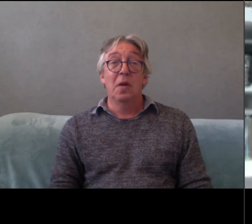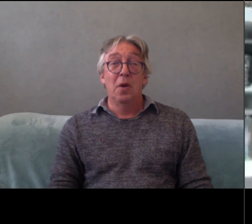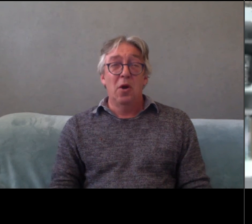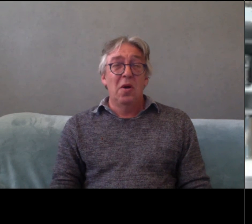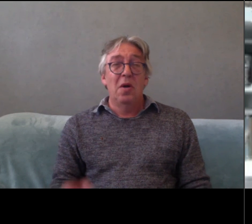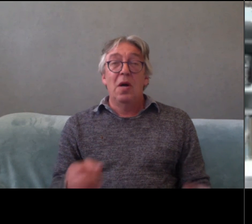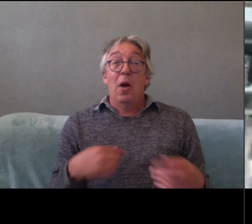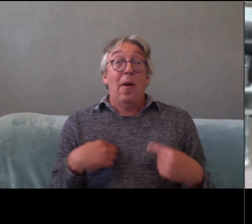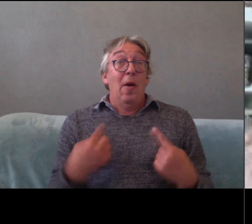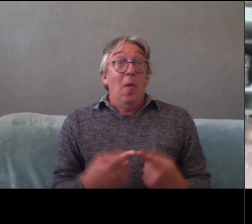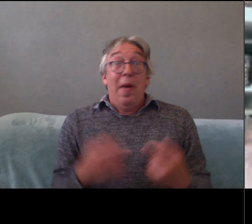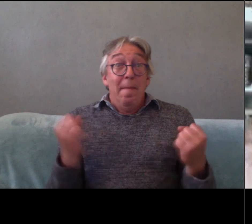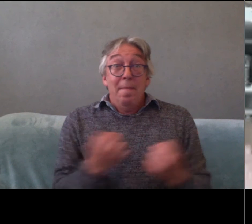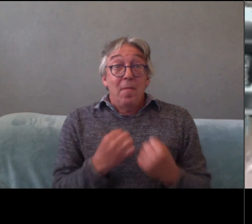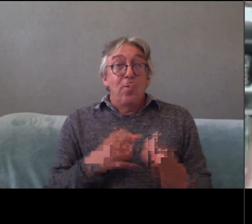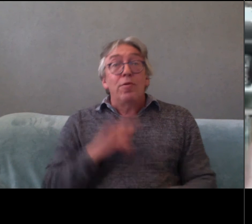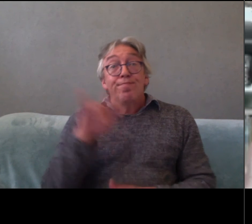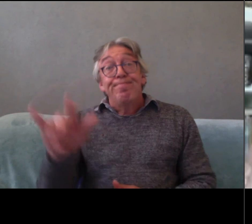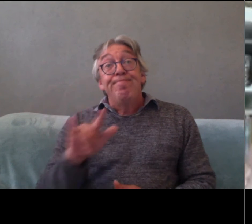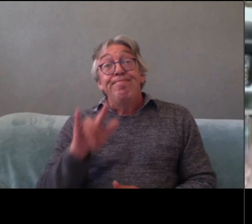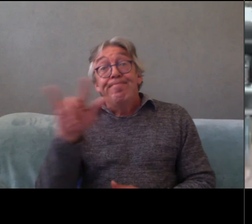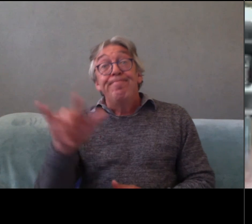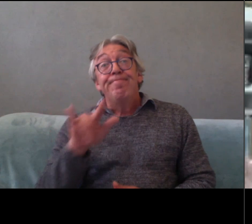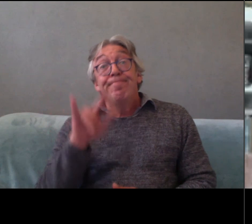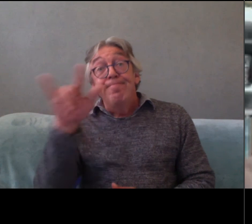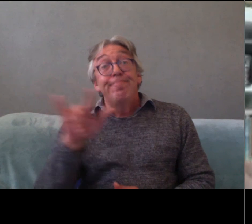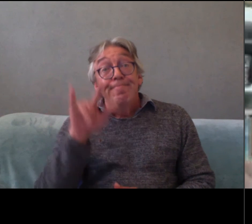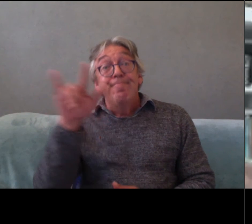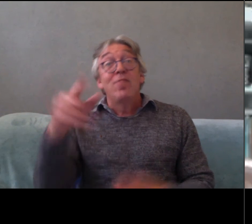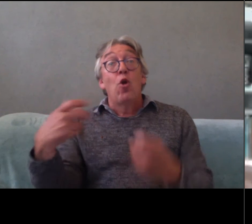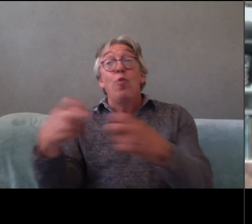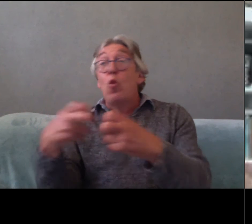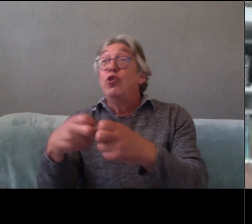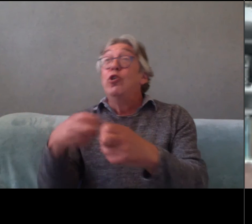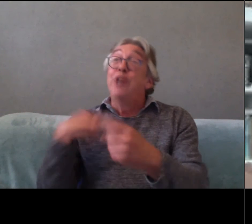Try to manage the bureaucracy, make a little bit...